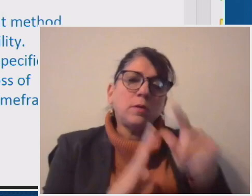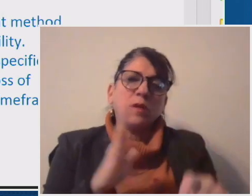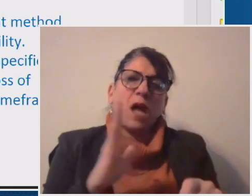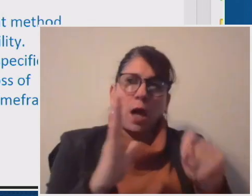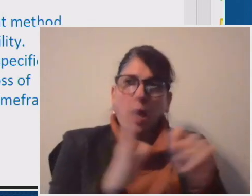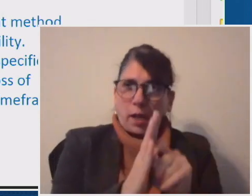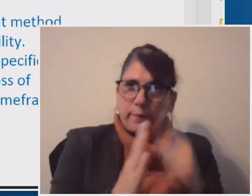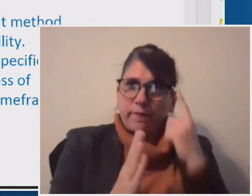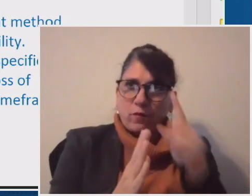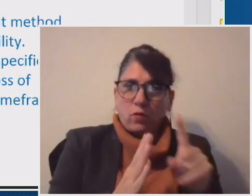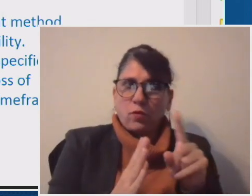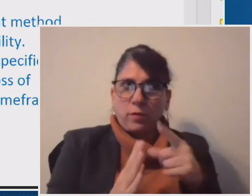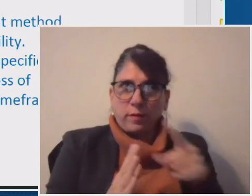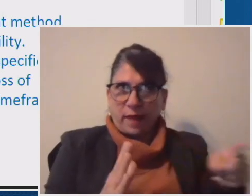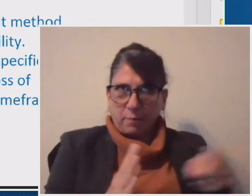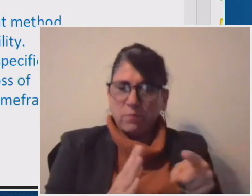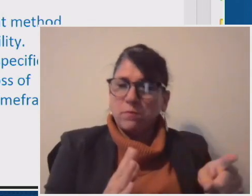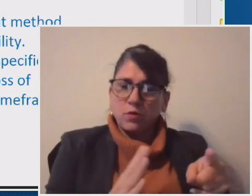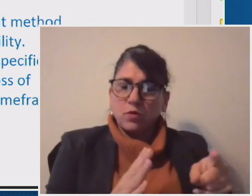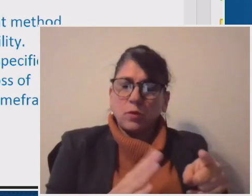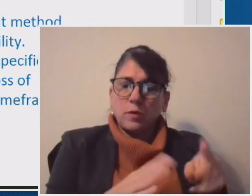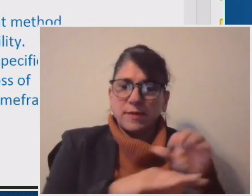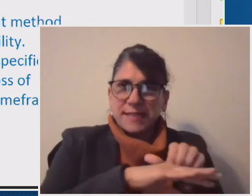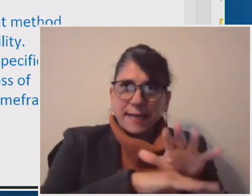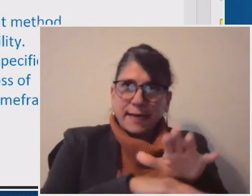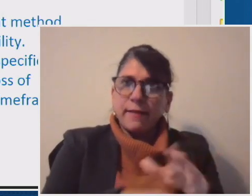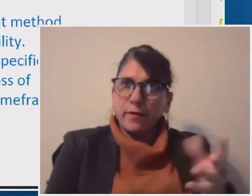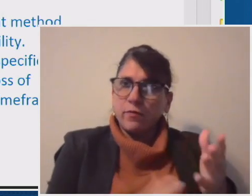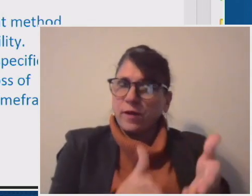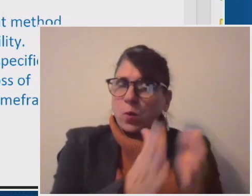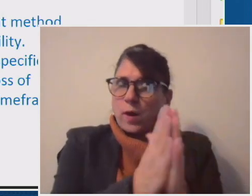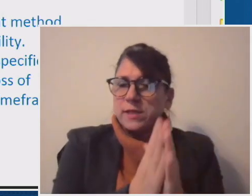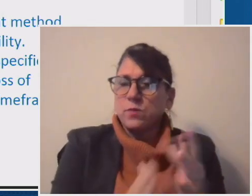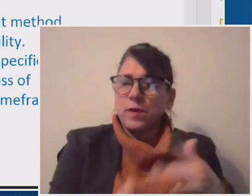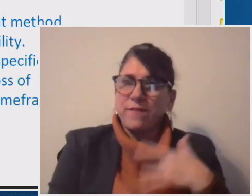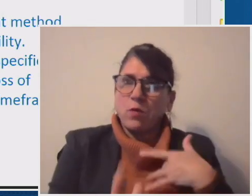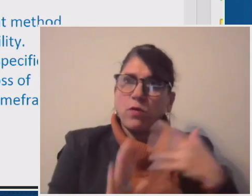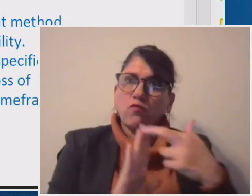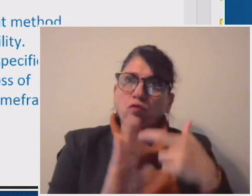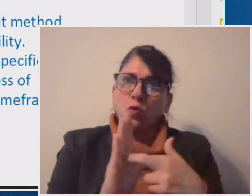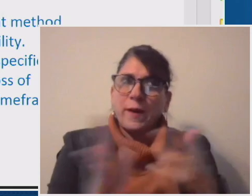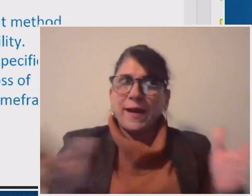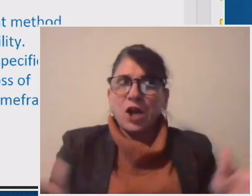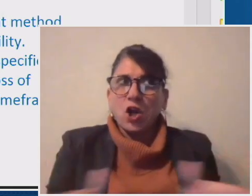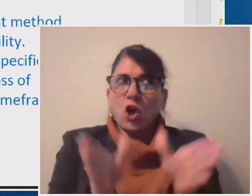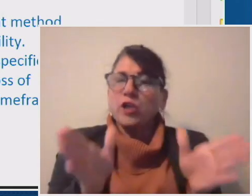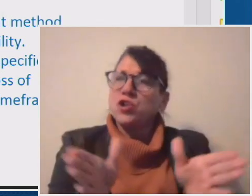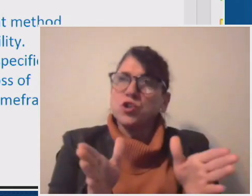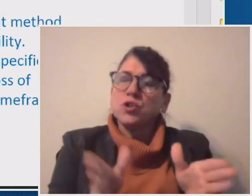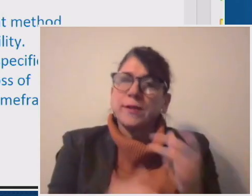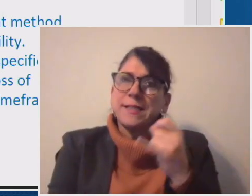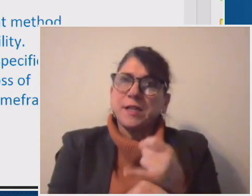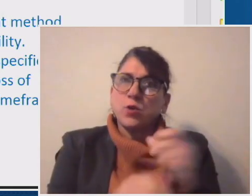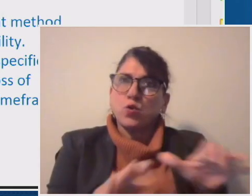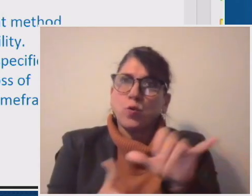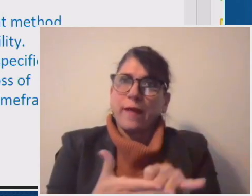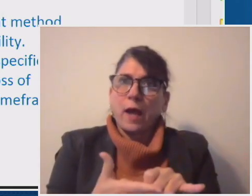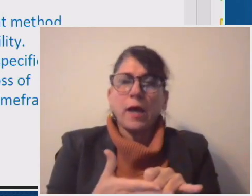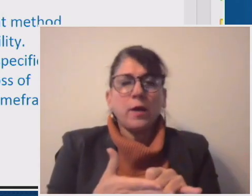their requests in. We feel that this rule will encourage institutions to do that in a timely manner.